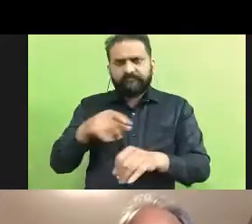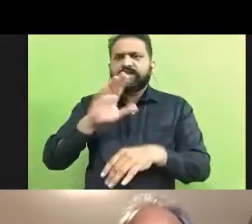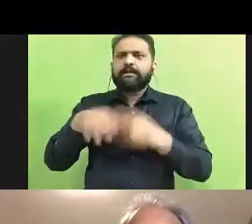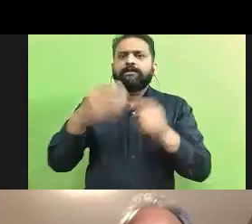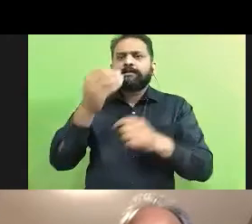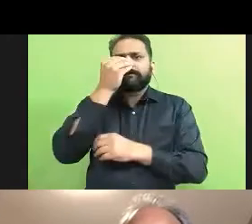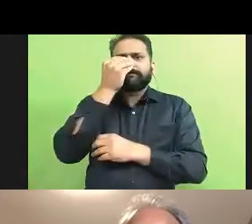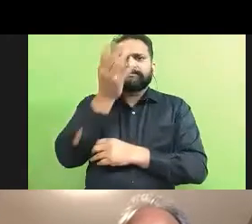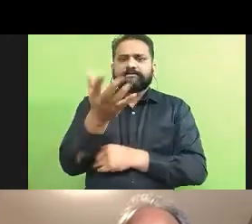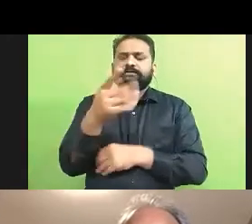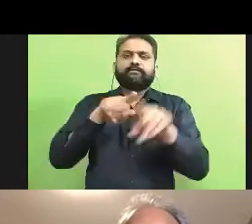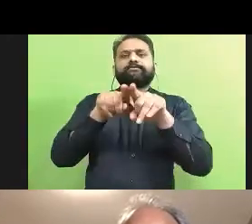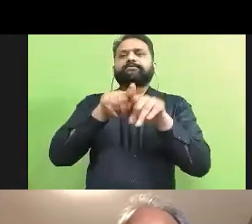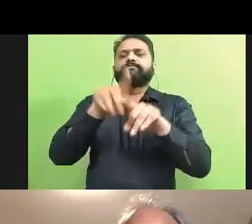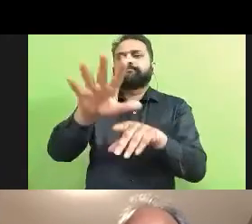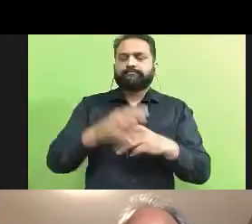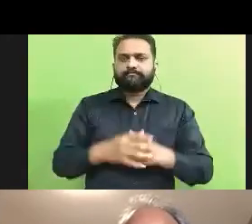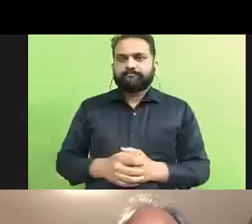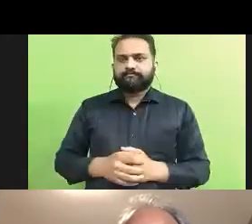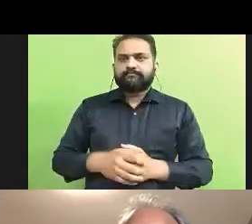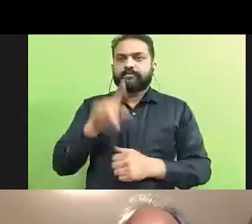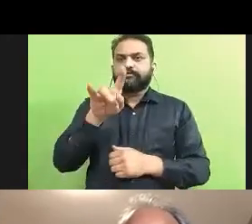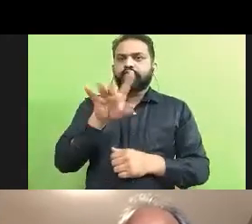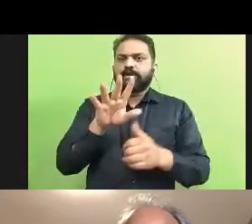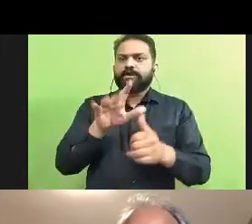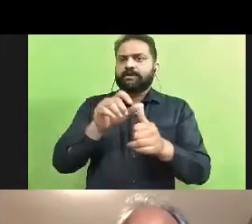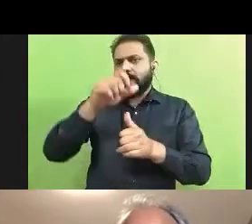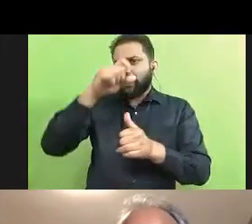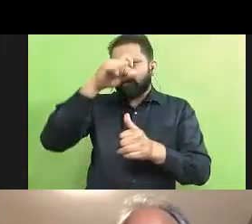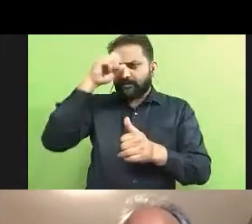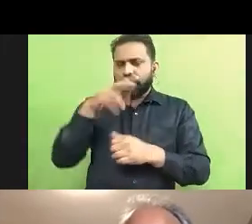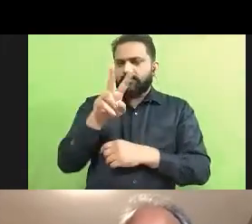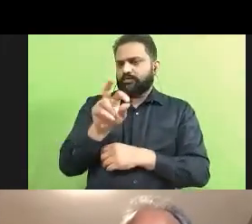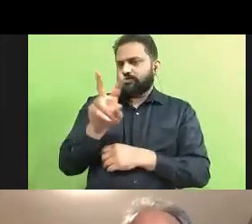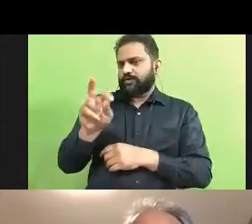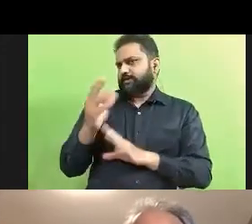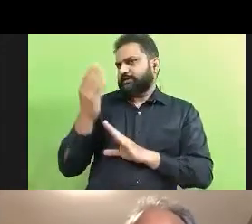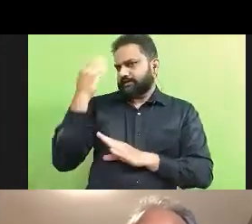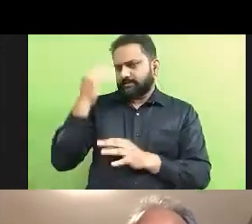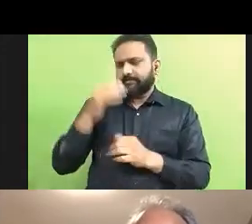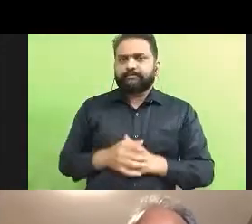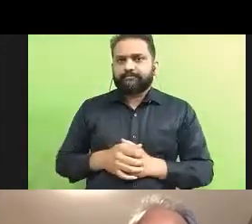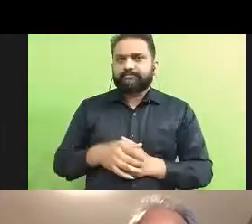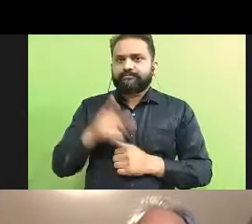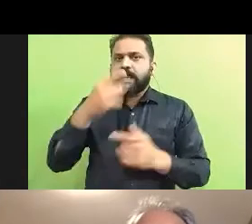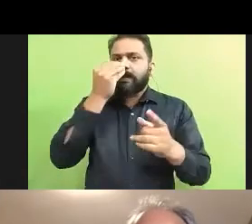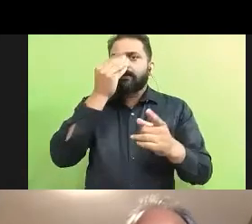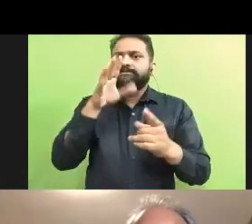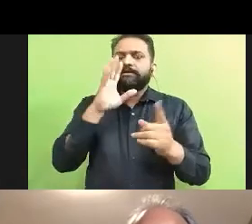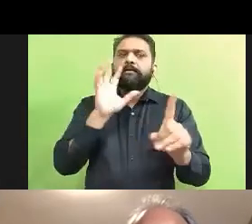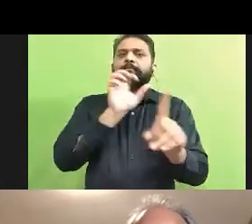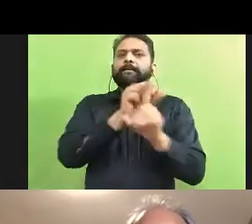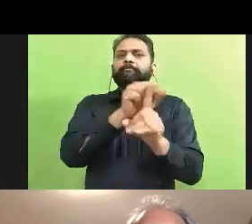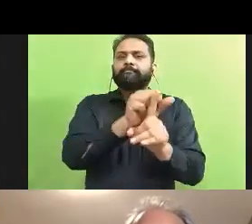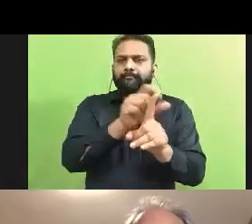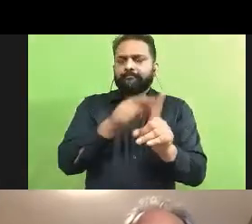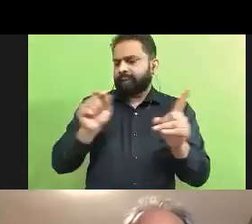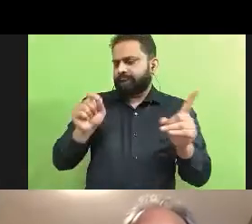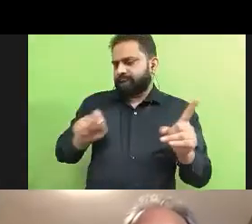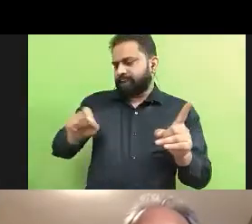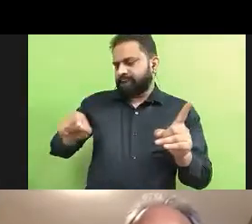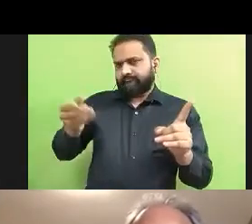example 14th of april 2020. so it's easy to find that and you can write that but what we suggest